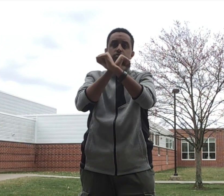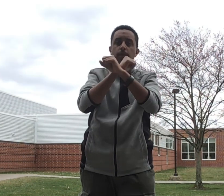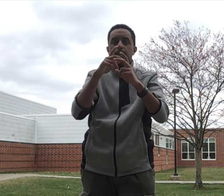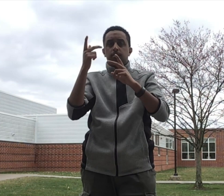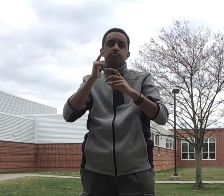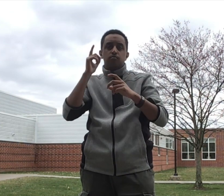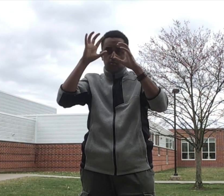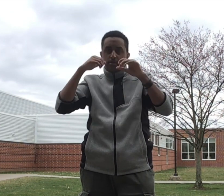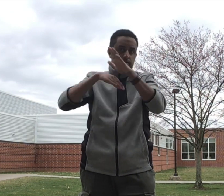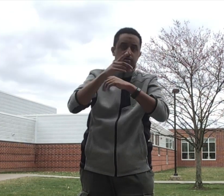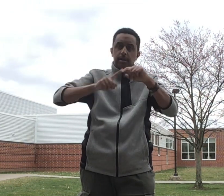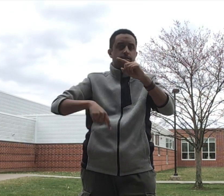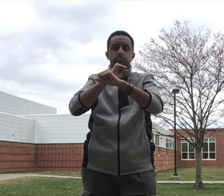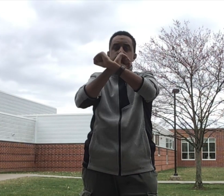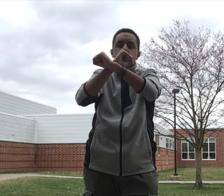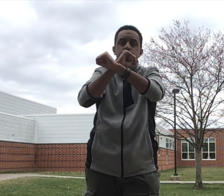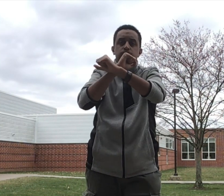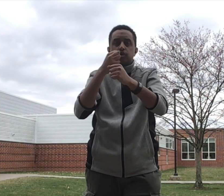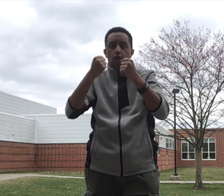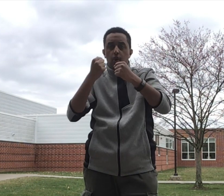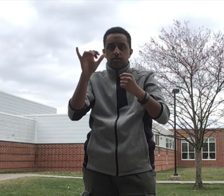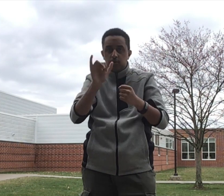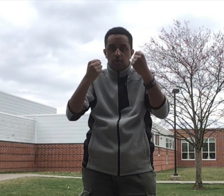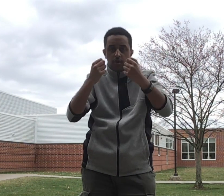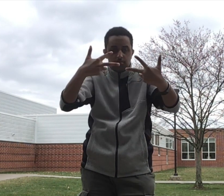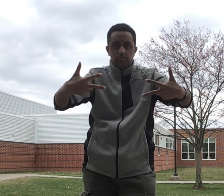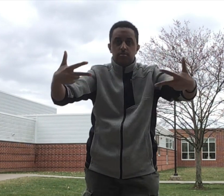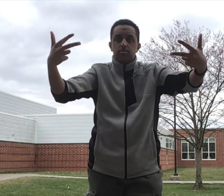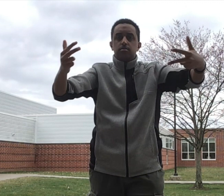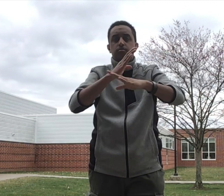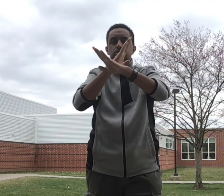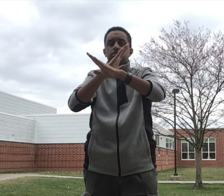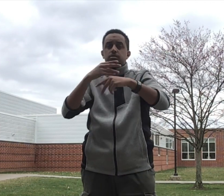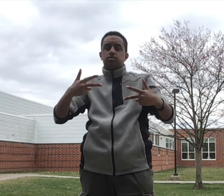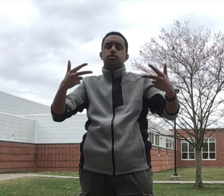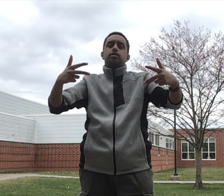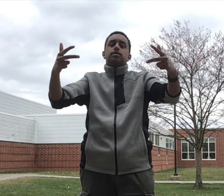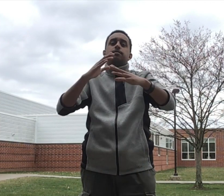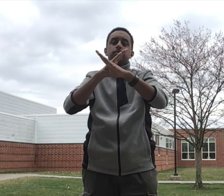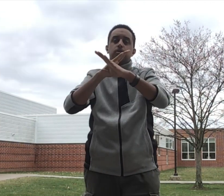The police and the security were involved and they couldn't protect the president anymore.